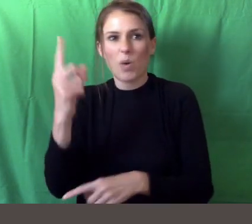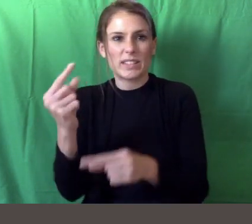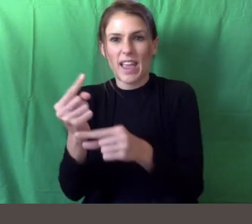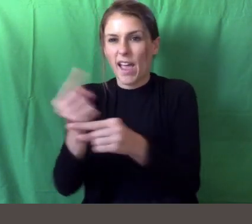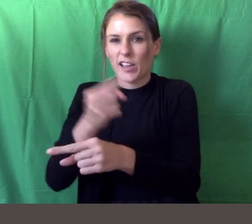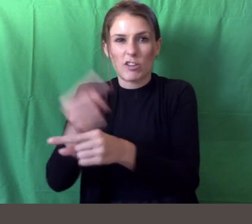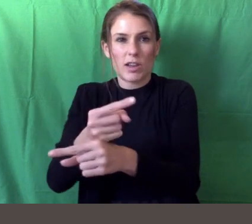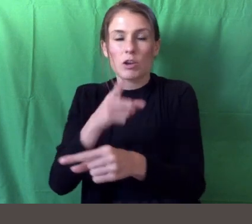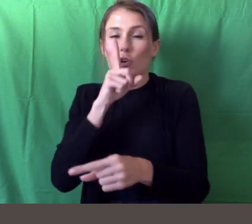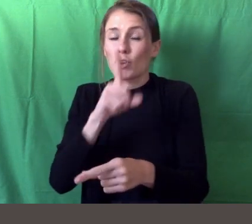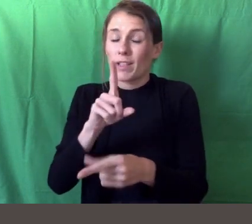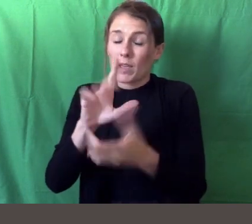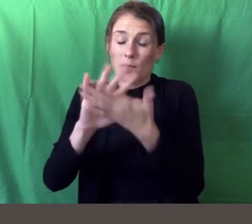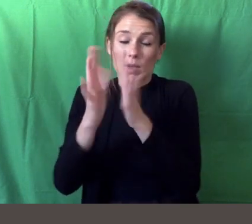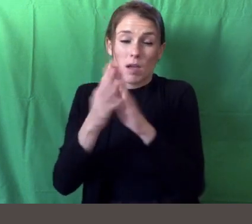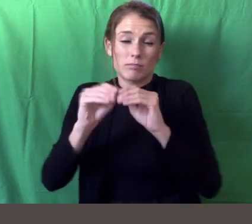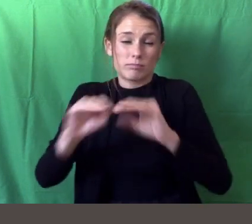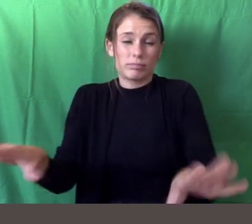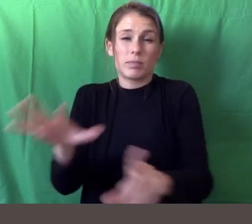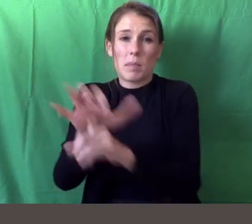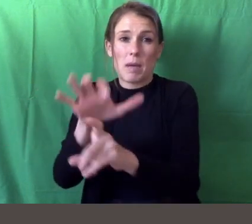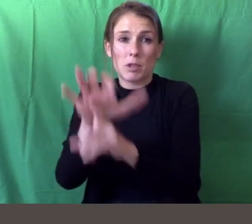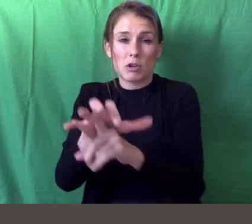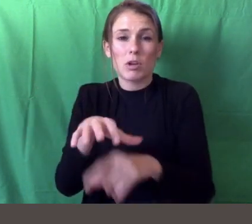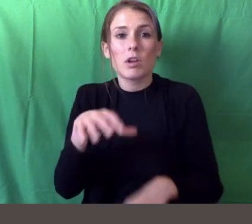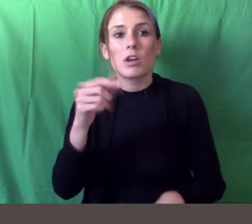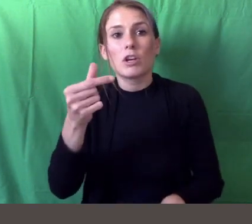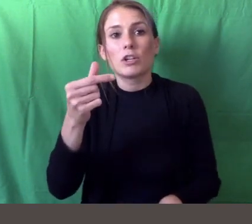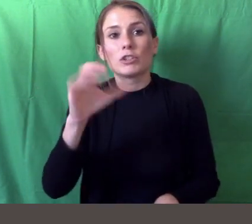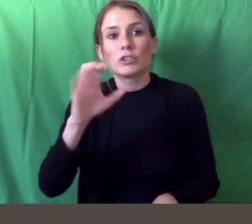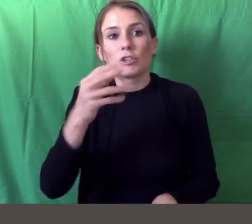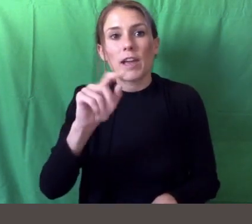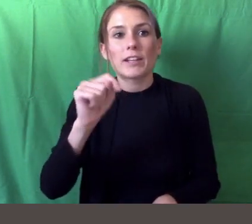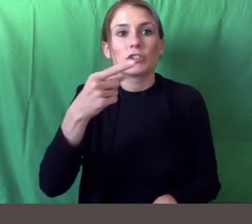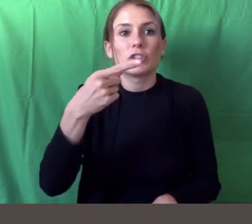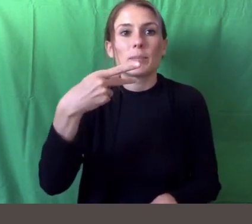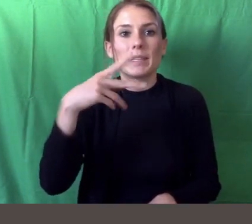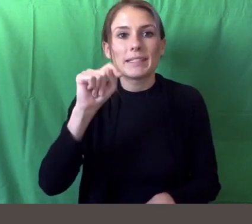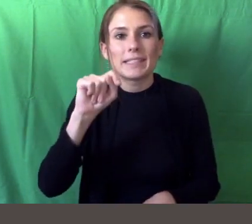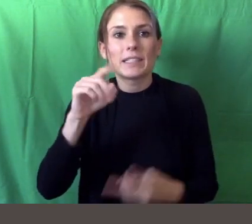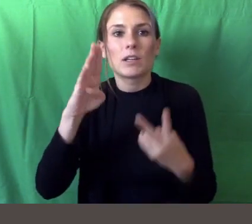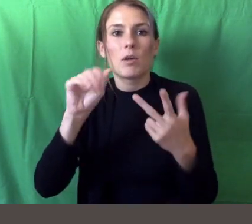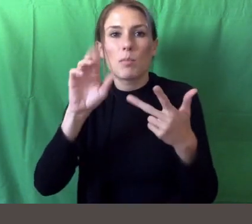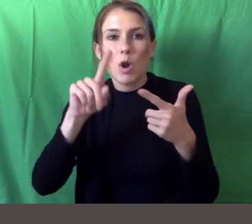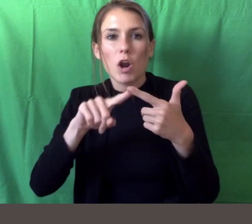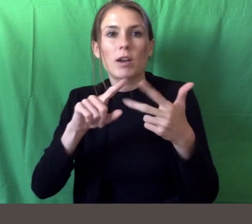They have become extremely popular, ChatGPT, Bard, LLaMa, etc.